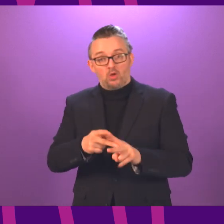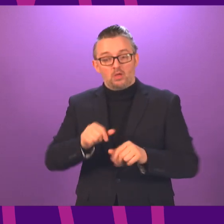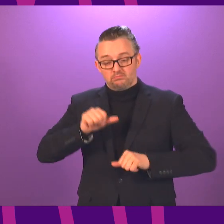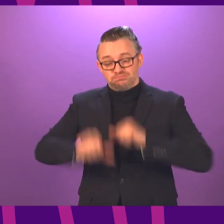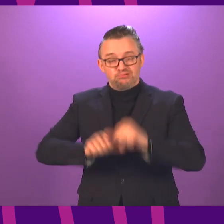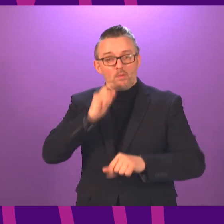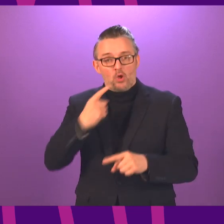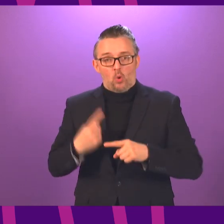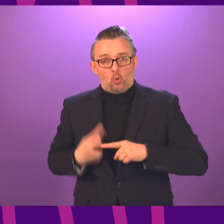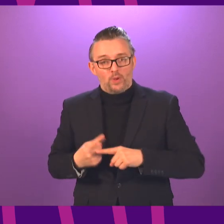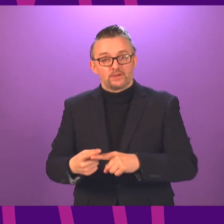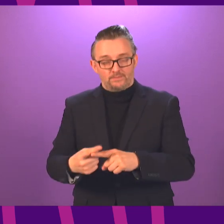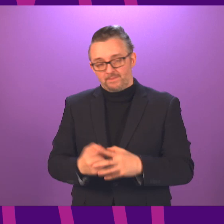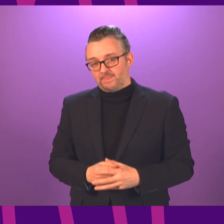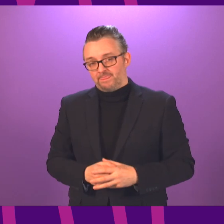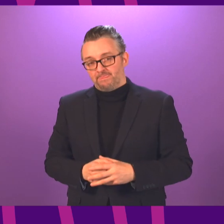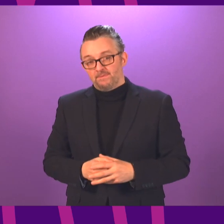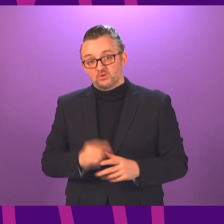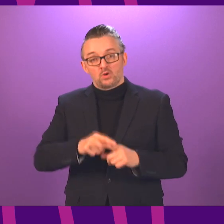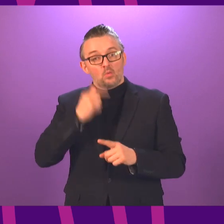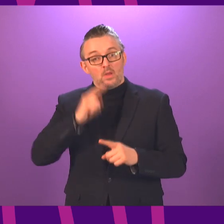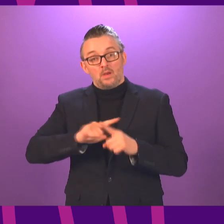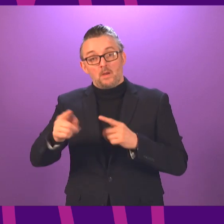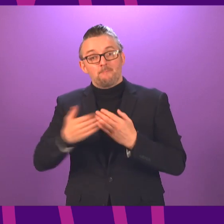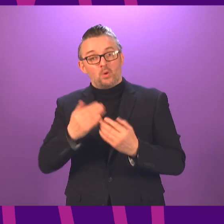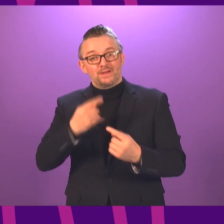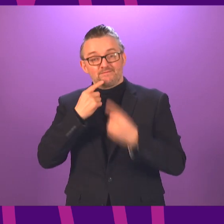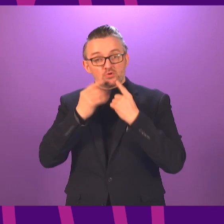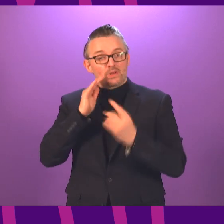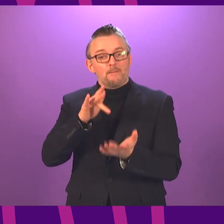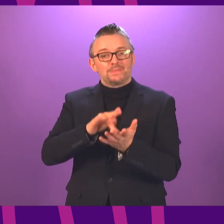As I said earlier, we will set out more detail in mid-March on the indicators that will guide